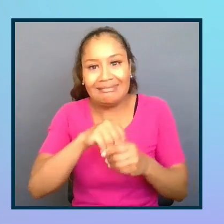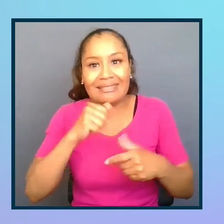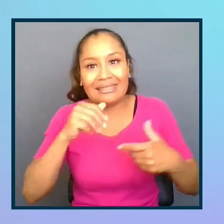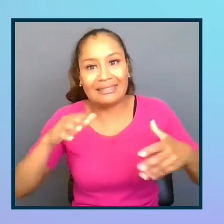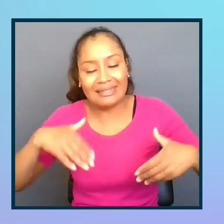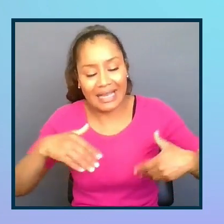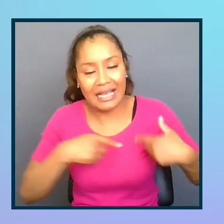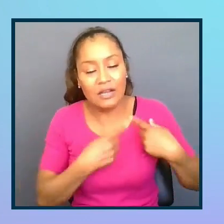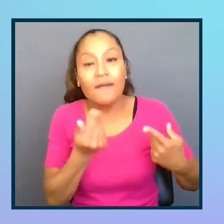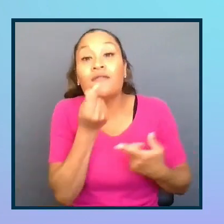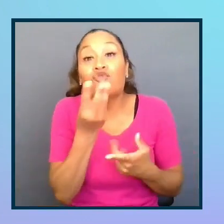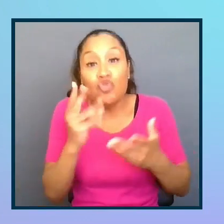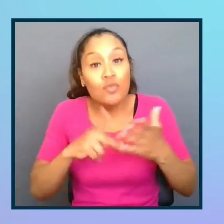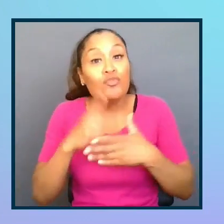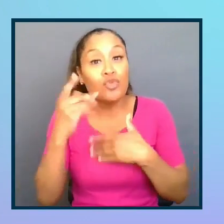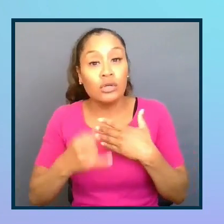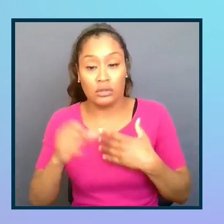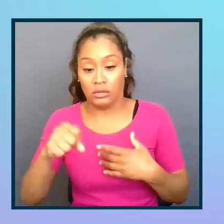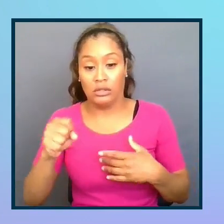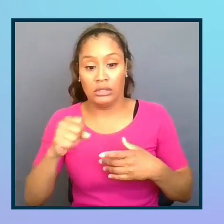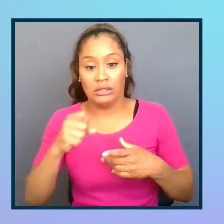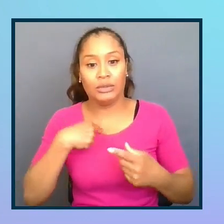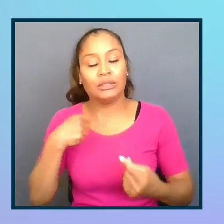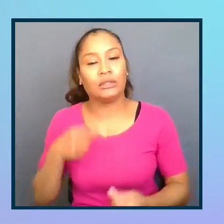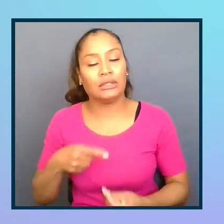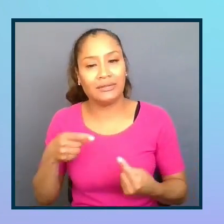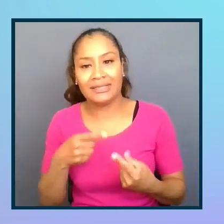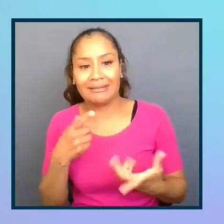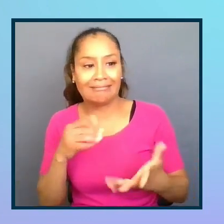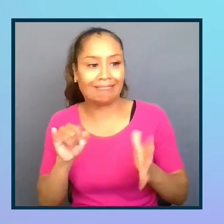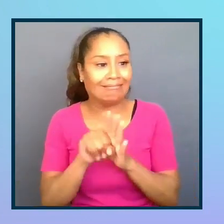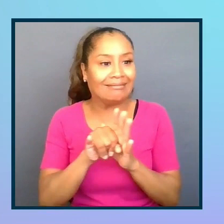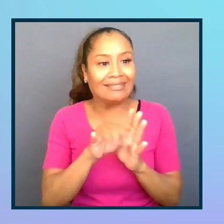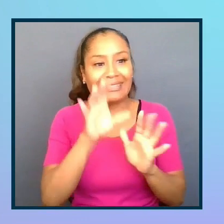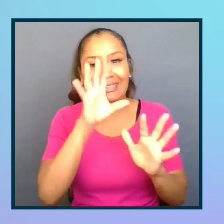that we have difficulty identifying or finding participants